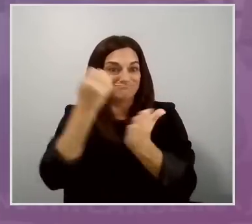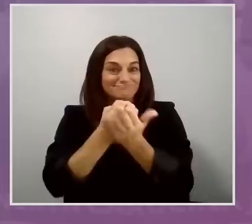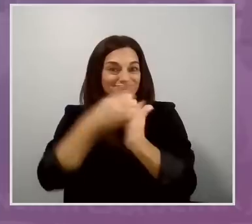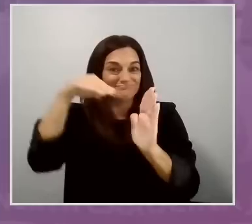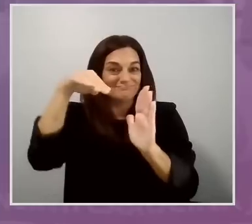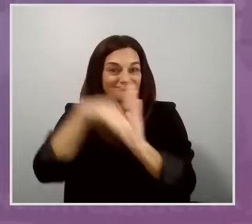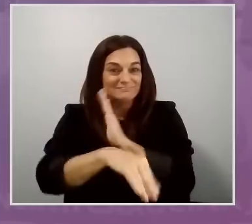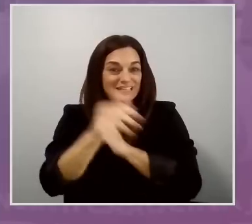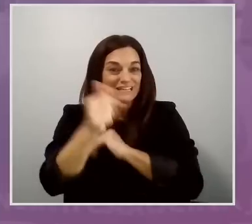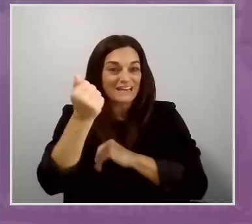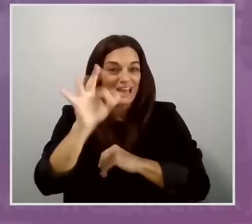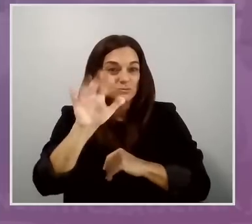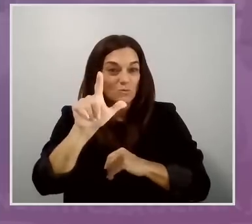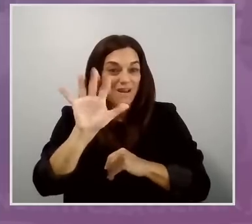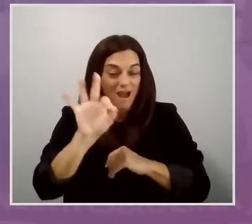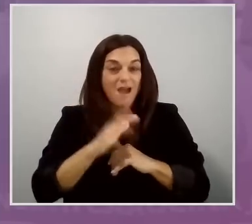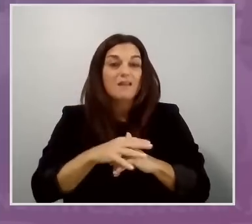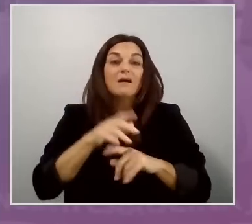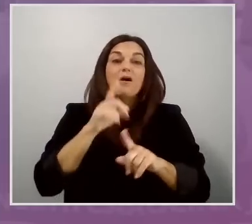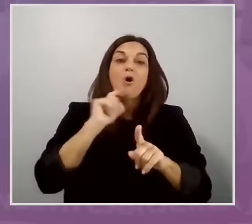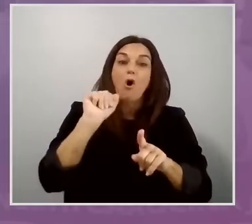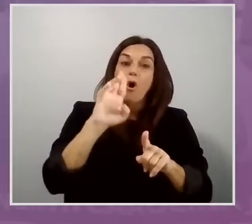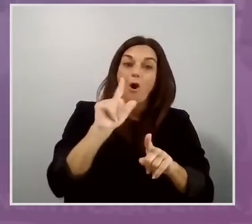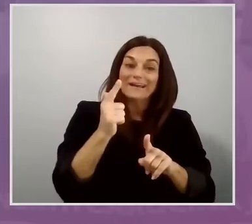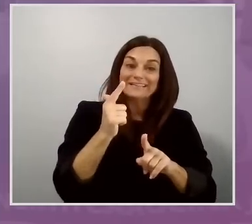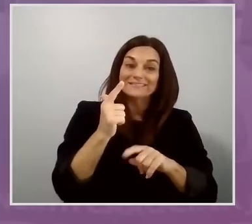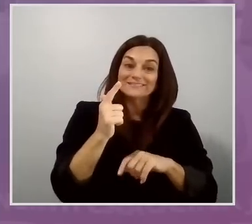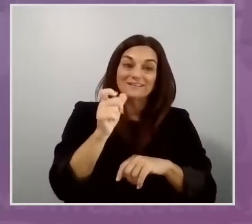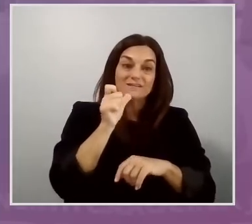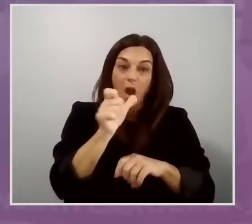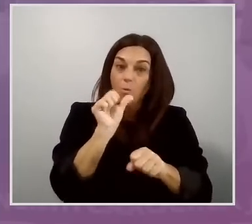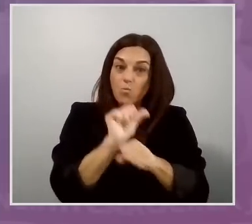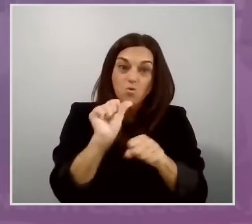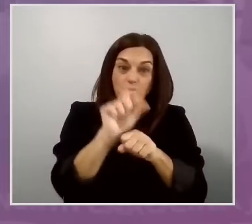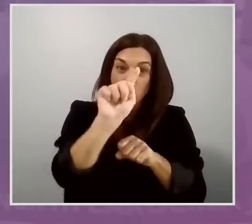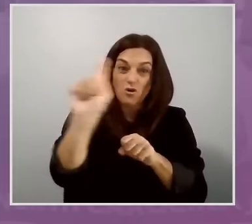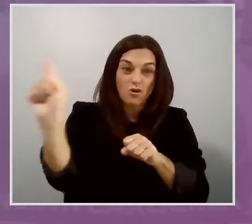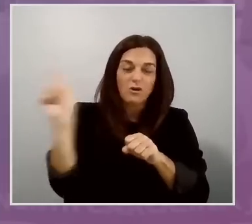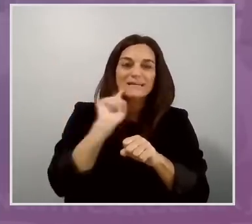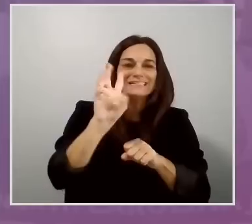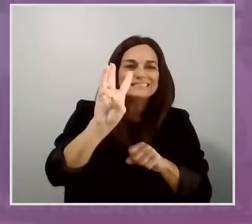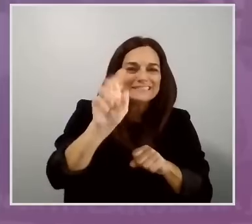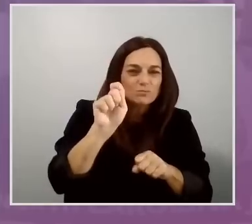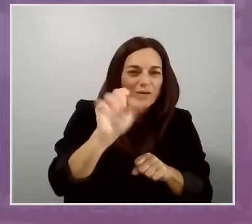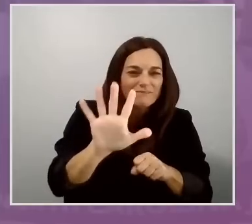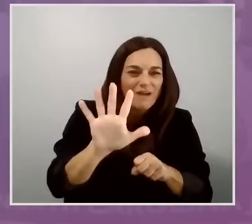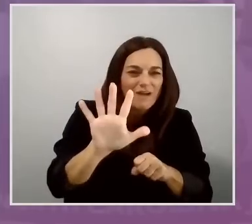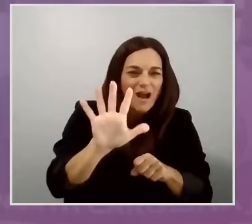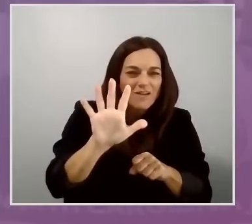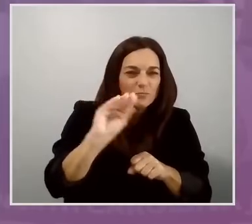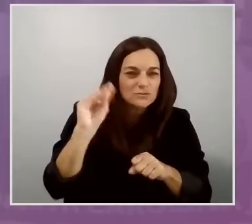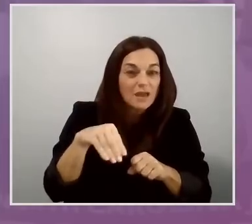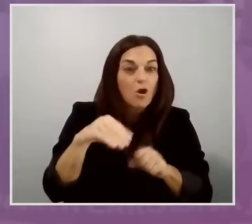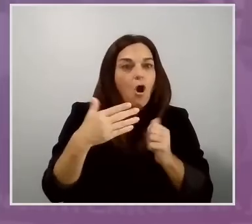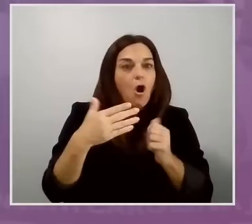IN MANY WAYS IS COMPARED TO THE GREAT DEPRESSION, IN NORTH